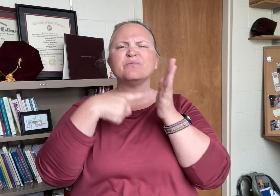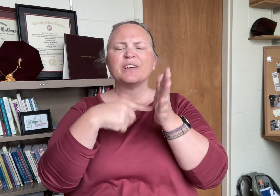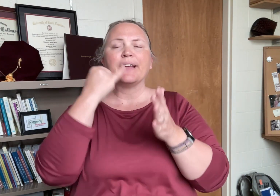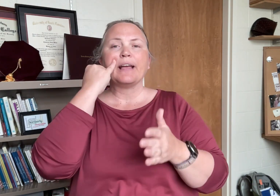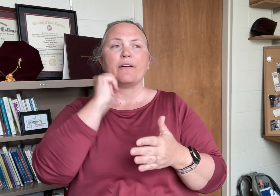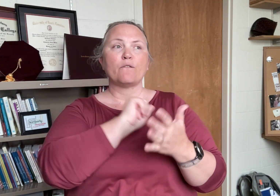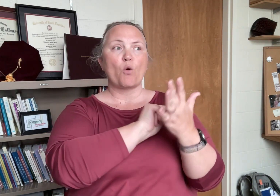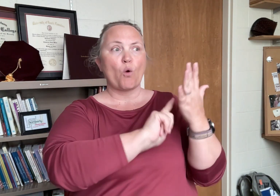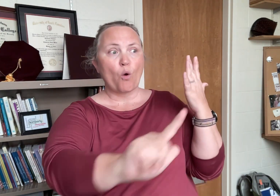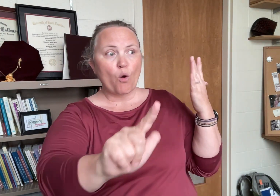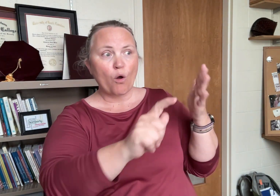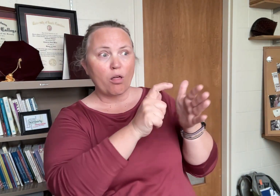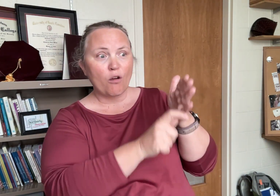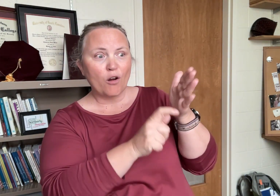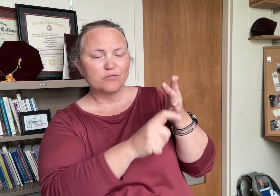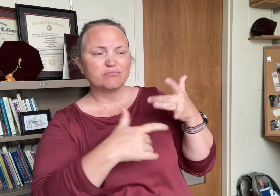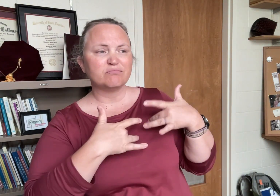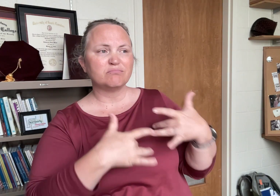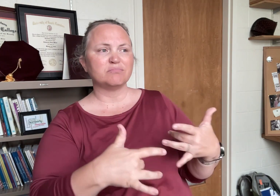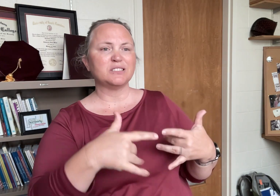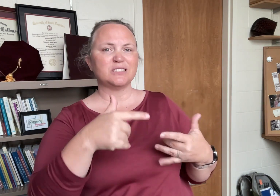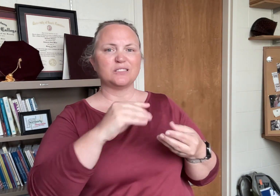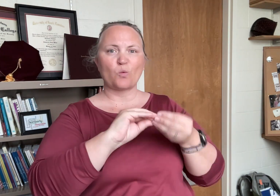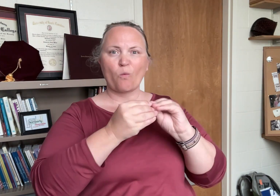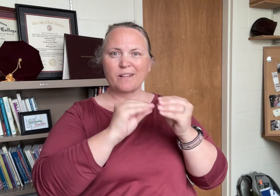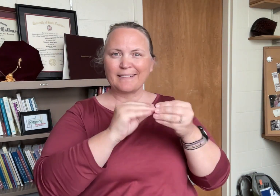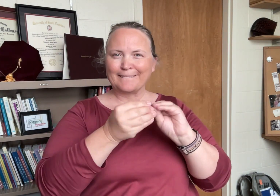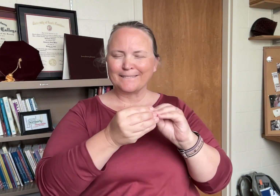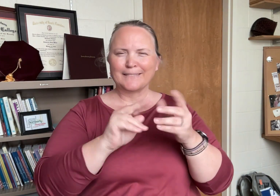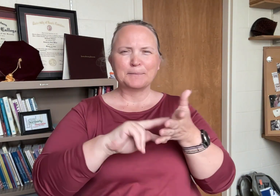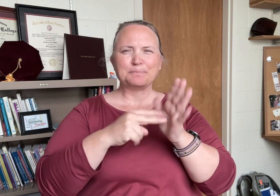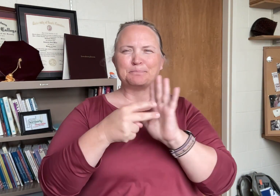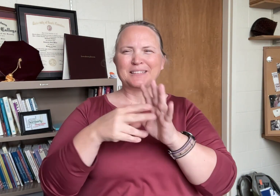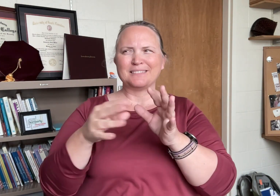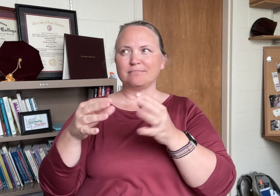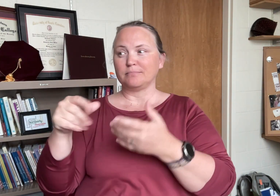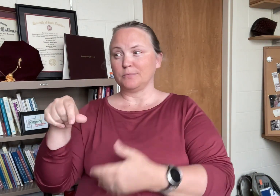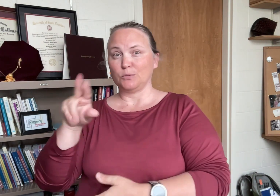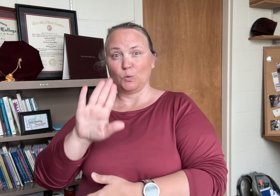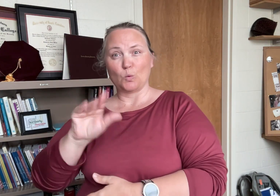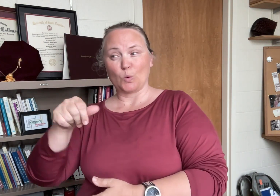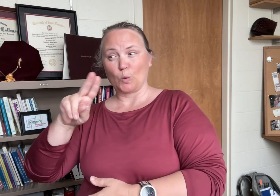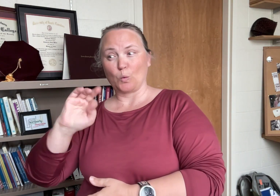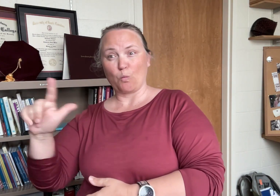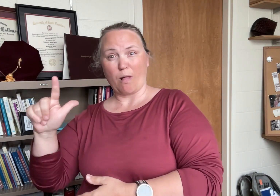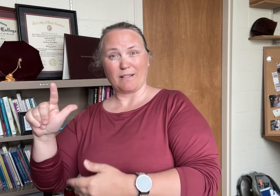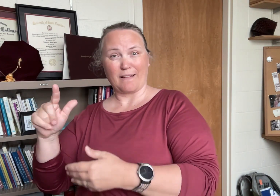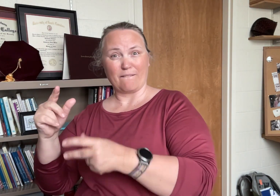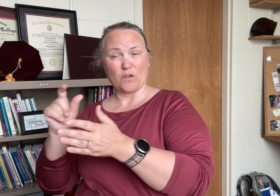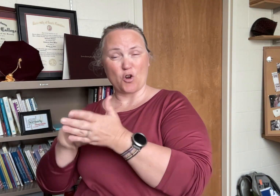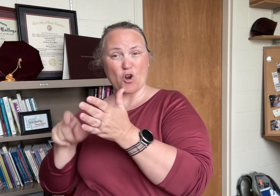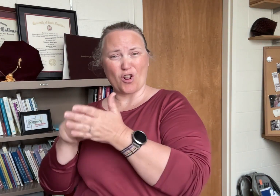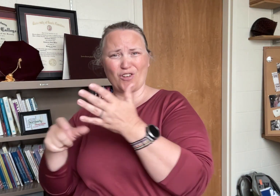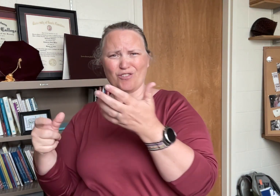For example, if you realize that every article in a journal is quantitative and your article you're working on is qualitative, then it's not a good